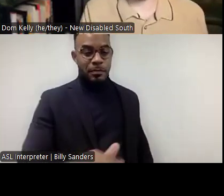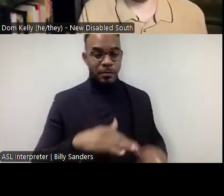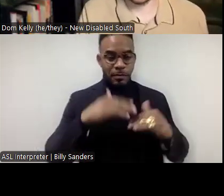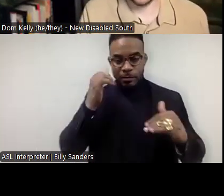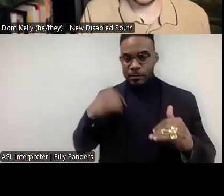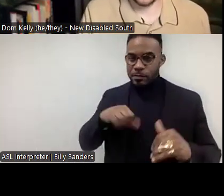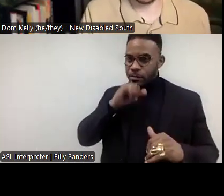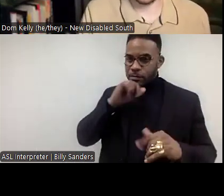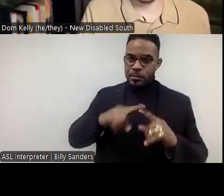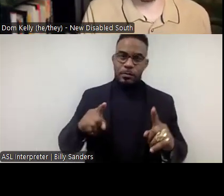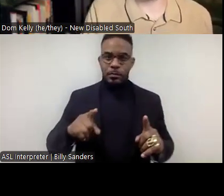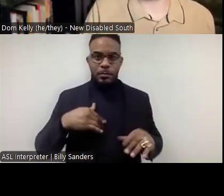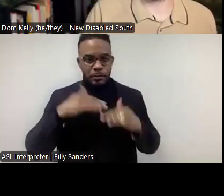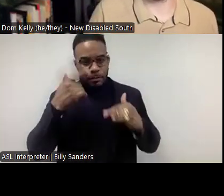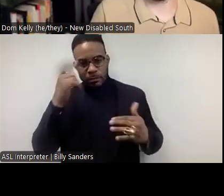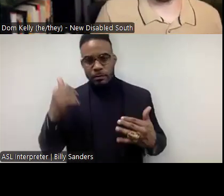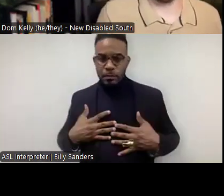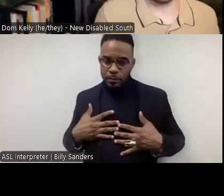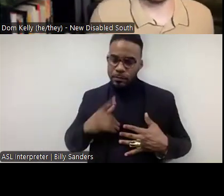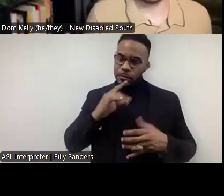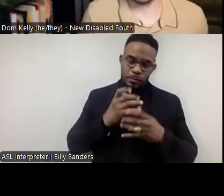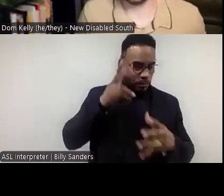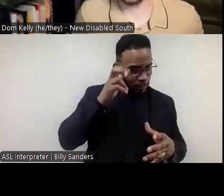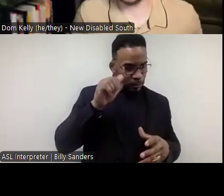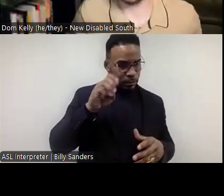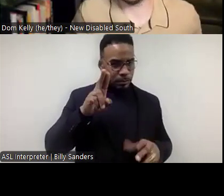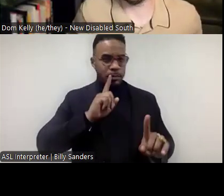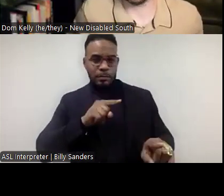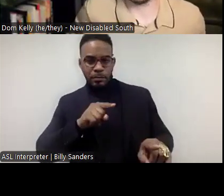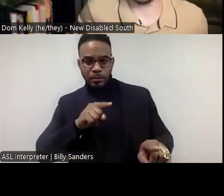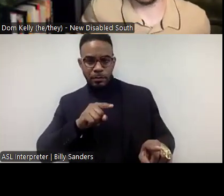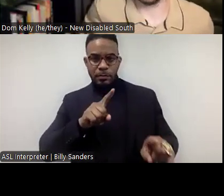Dom, you're smiling. Do you want to start? » DOM KELLY: Yeah, I'm smiling , I'd love to, but also I'm